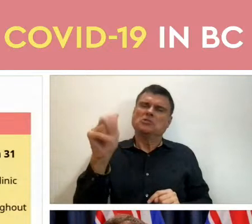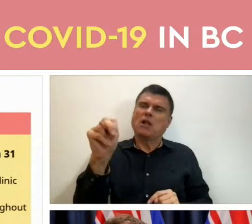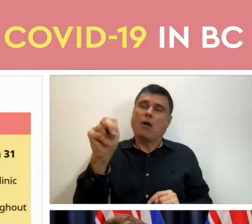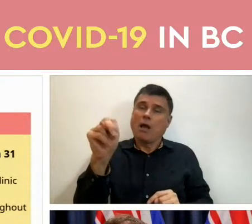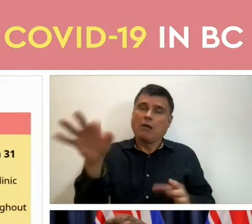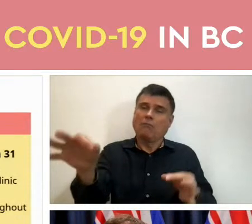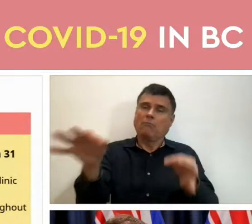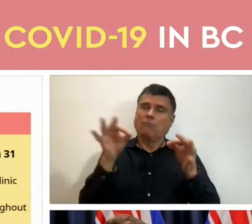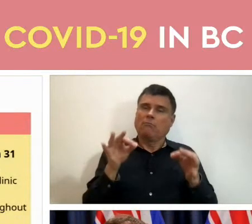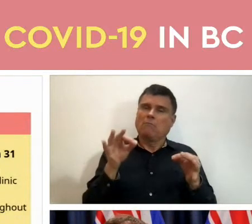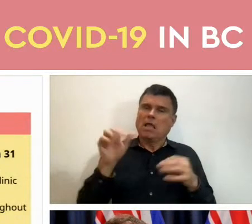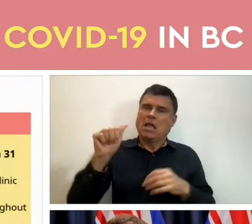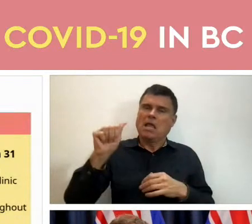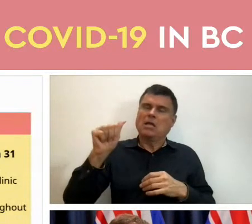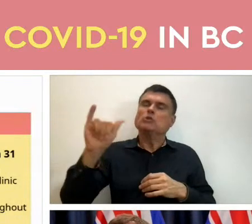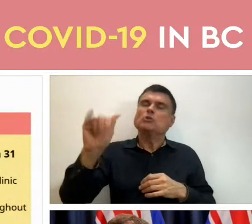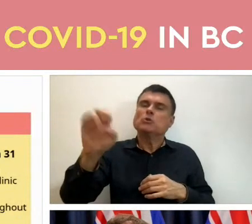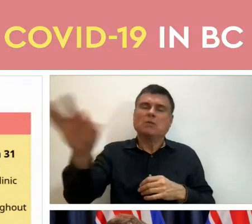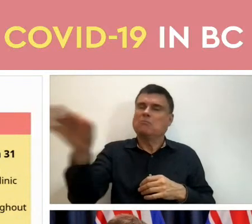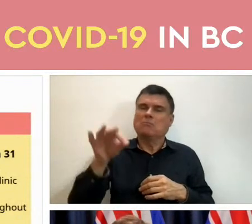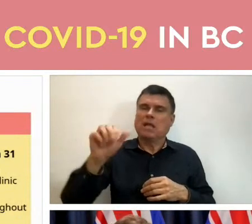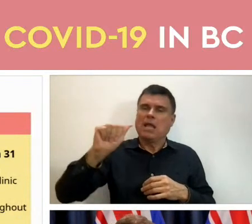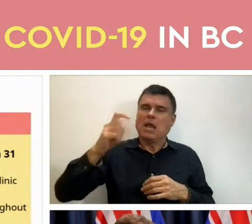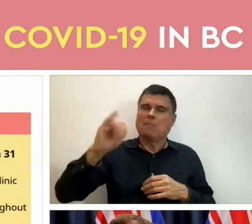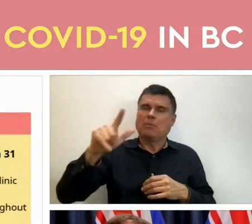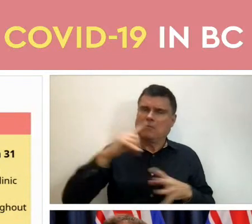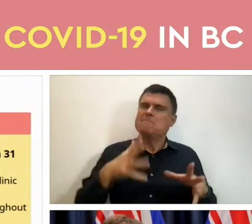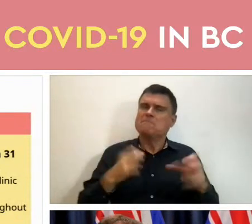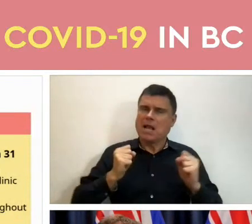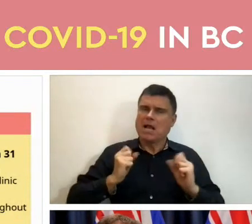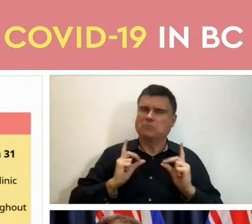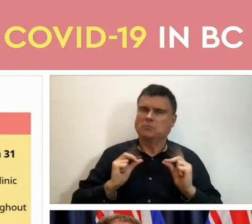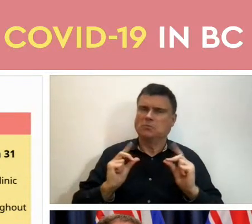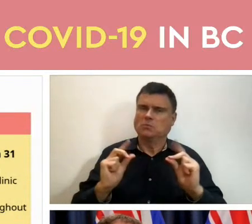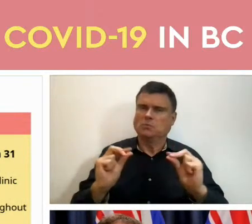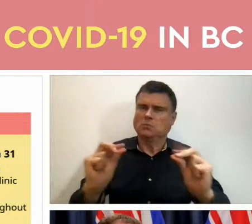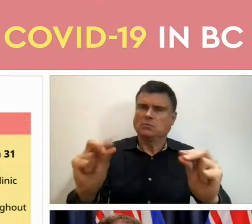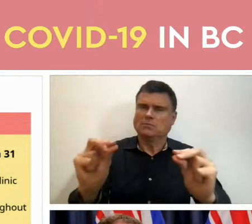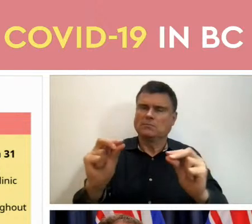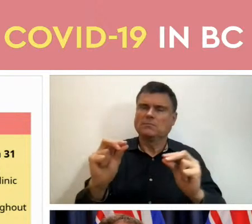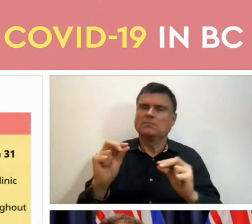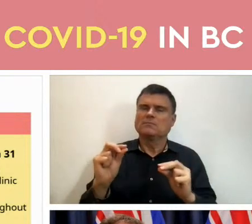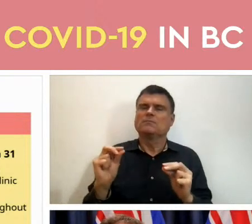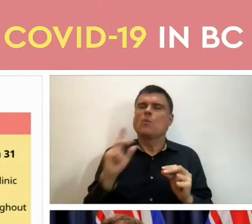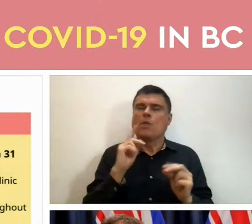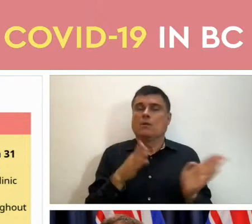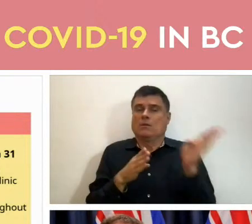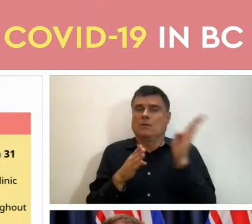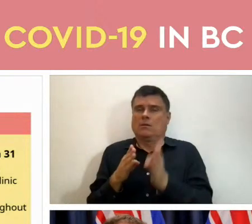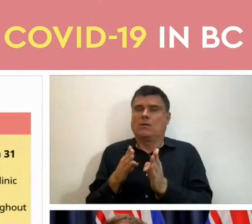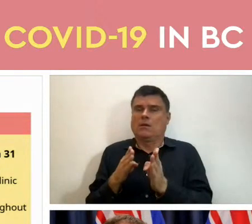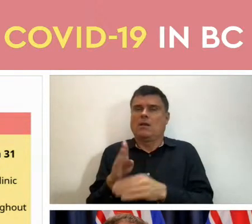And the augmentation which will start in the coming weeks in the weeks and then in January we